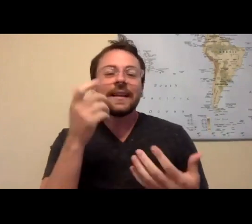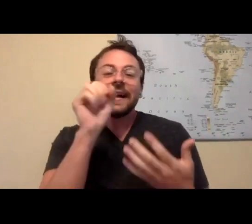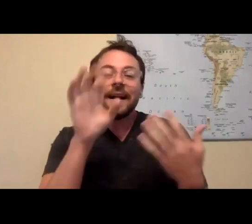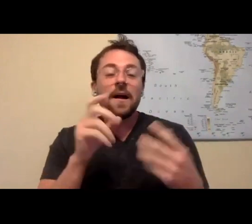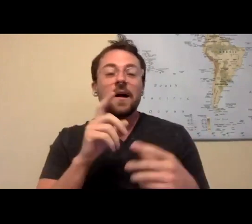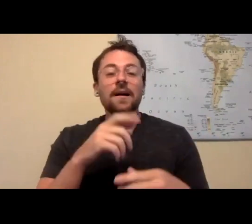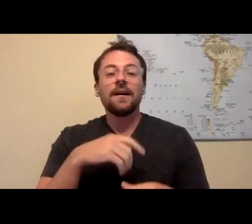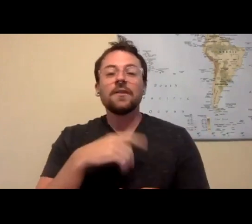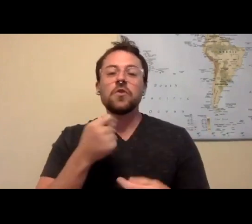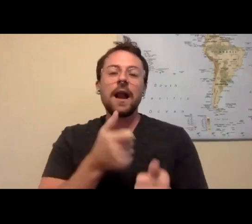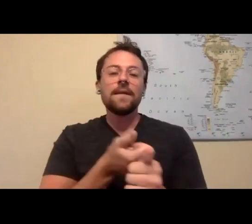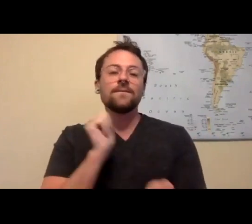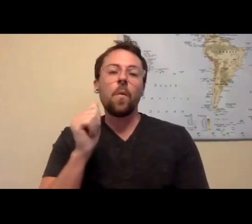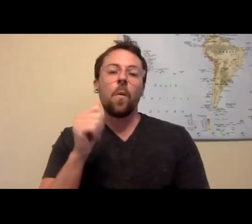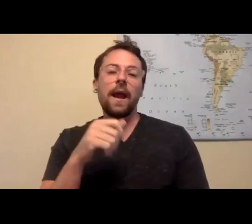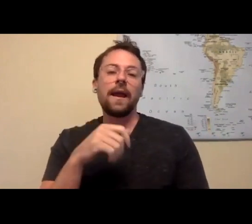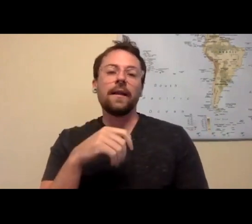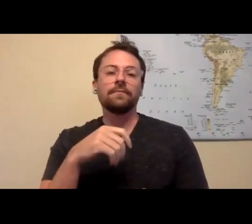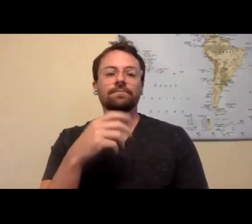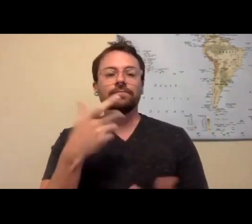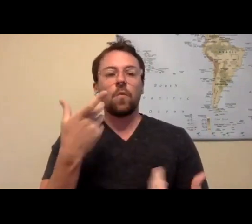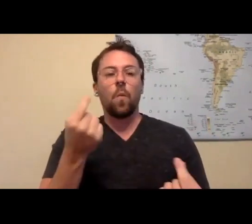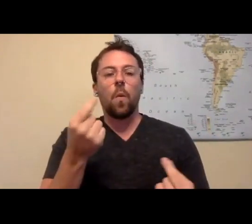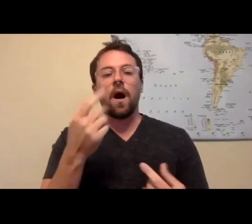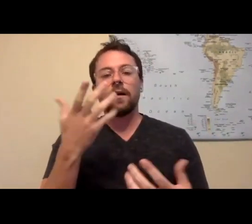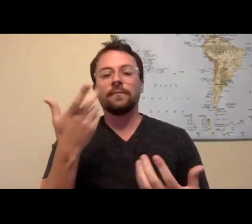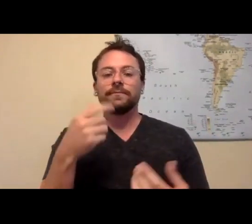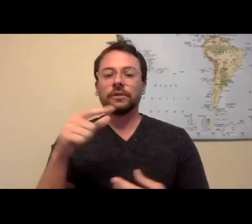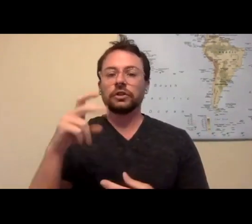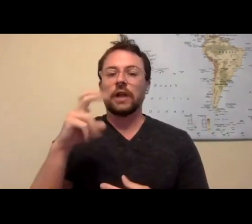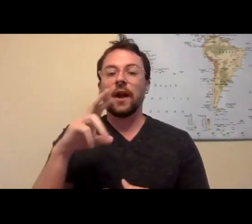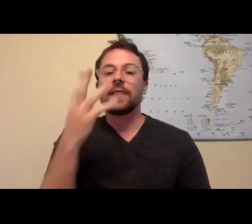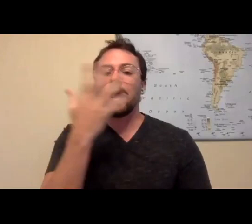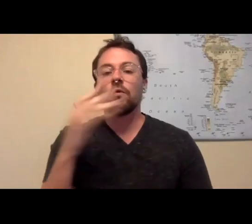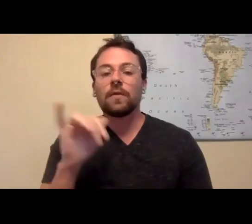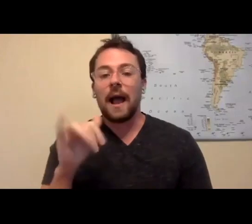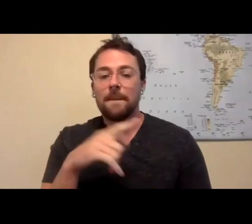They have glasses, they have short hair, they are wearing a certain kind of T-shirt.